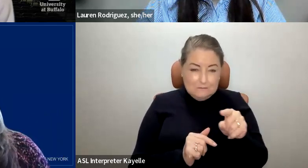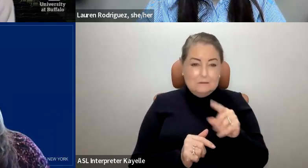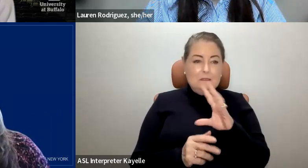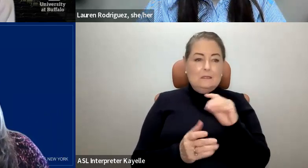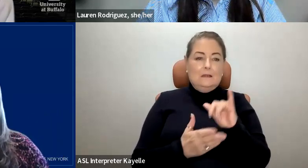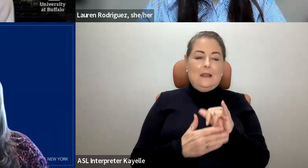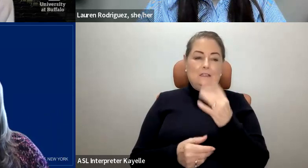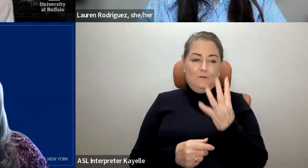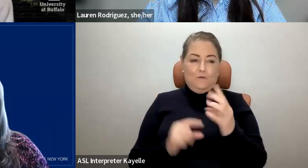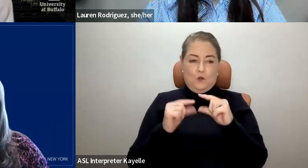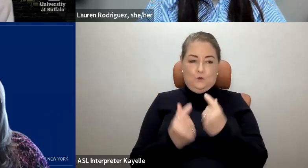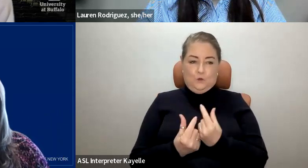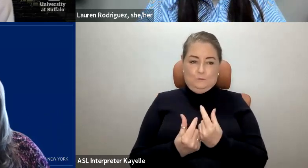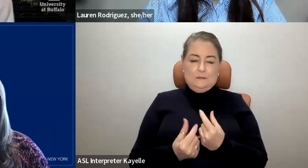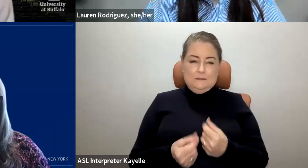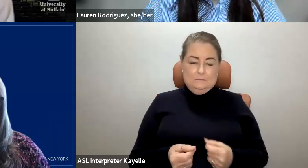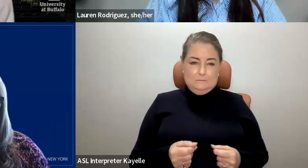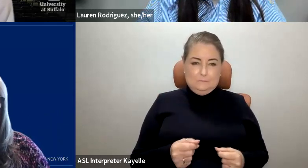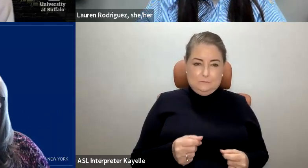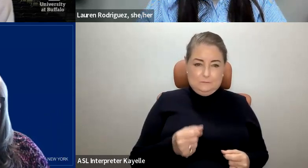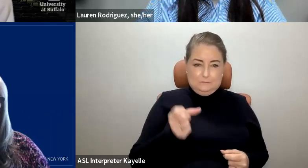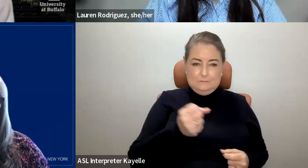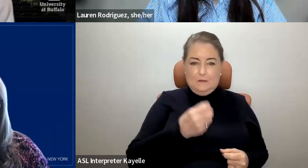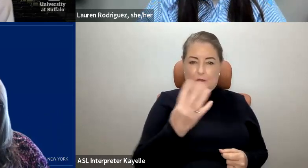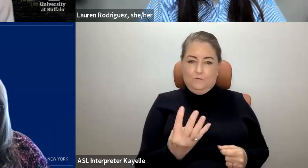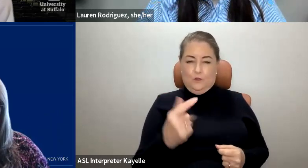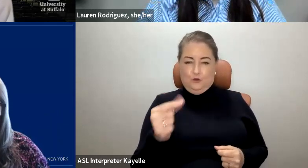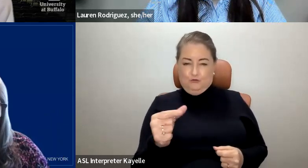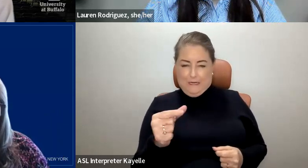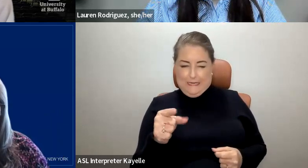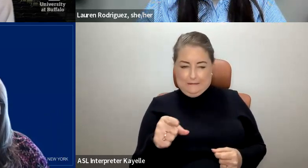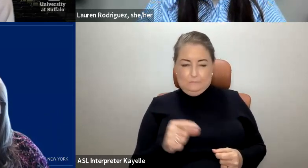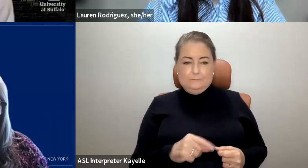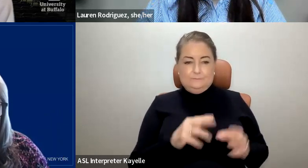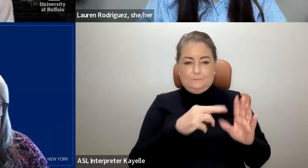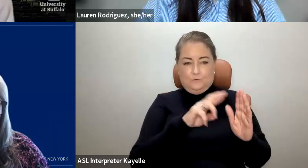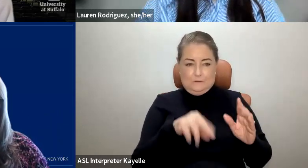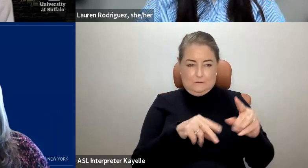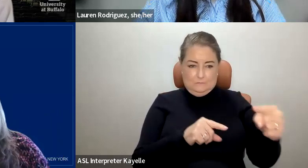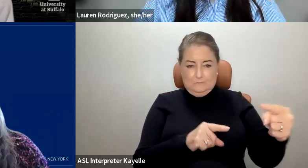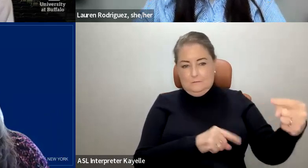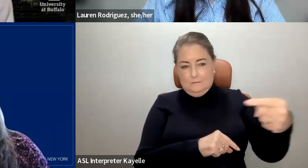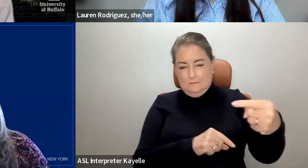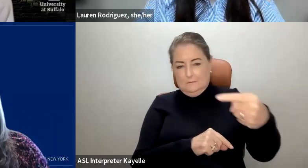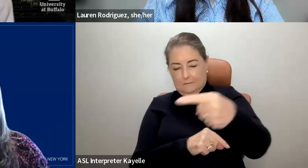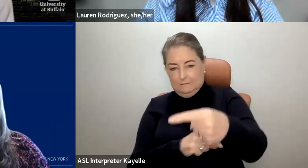groups that you see off to the right. And not surprisingly, one of those is EIT accessibility and universal design for